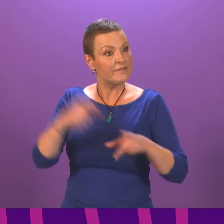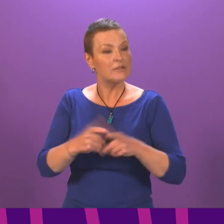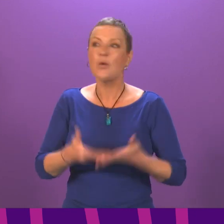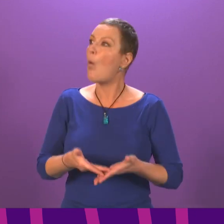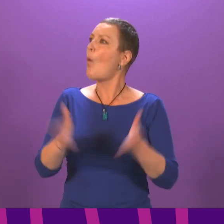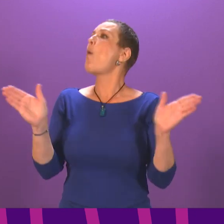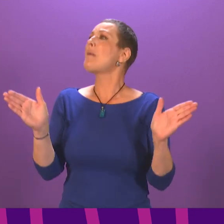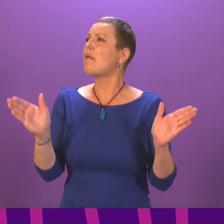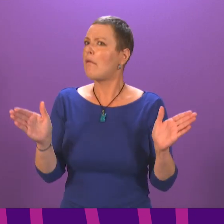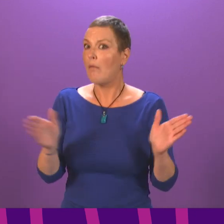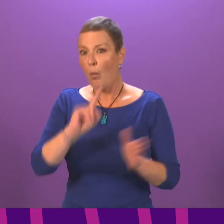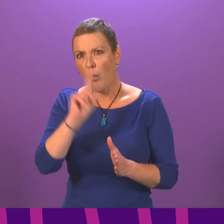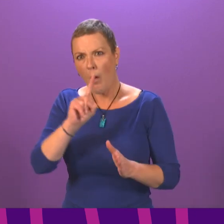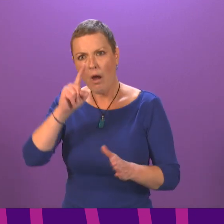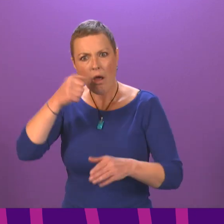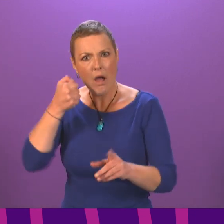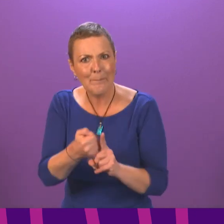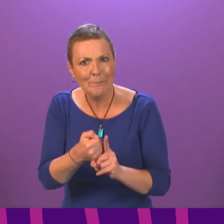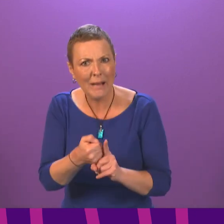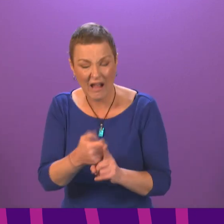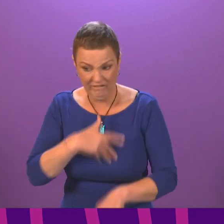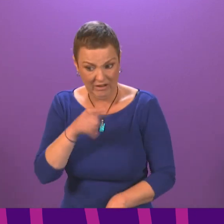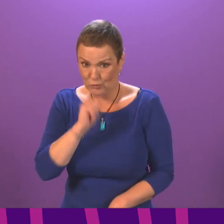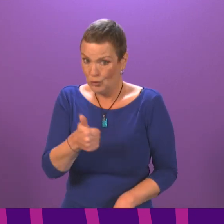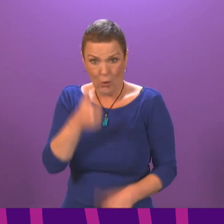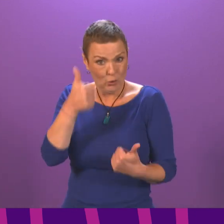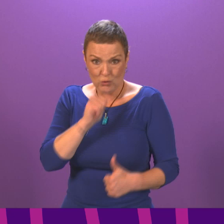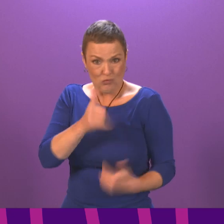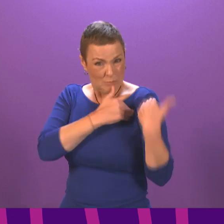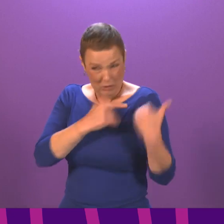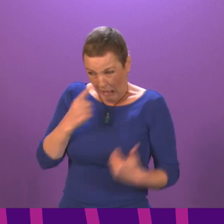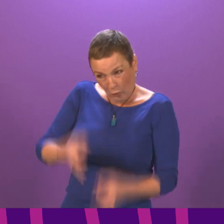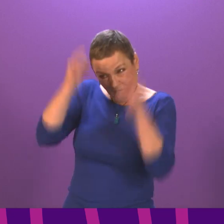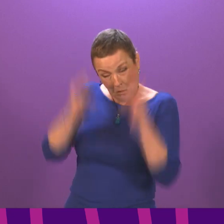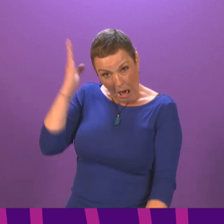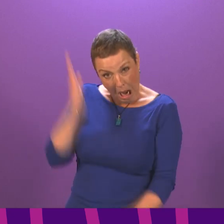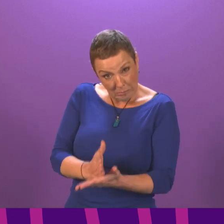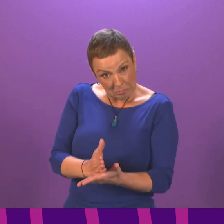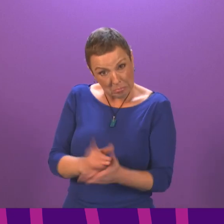deeply irresponsible. Can the First Minister confirm that that is the case? If it is, how